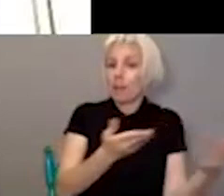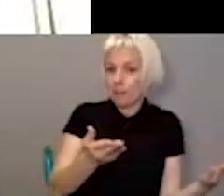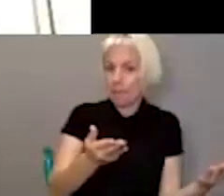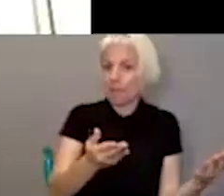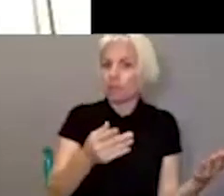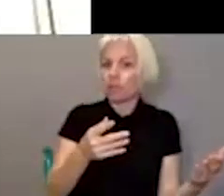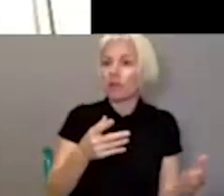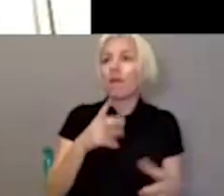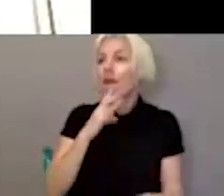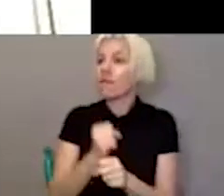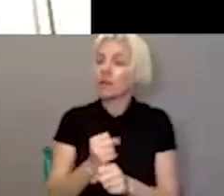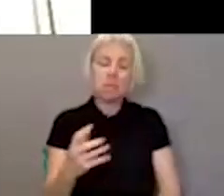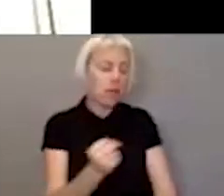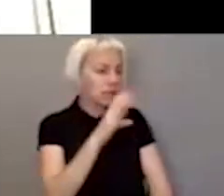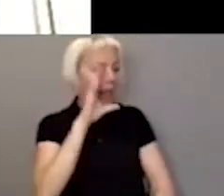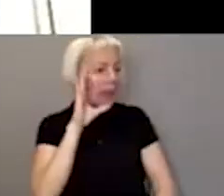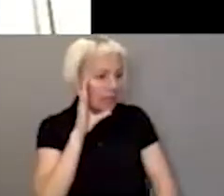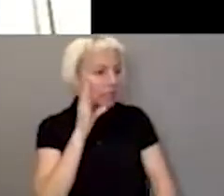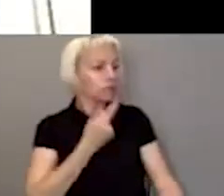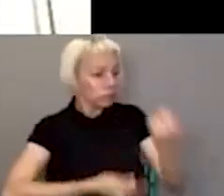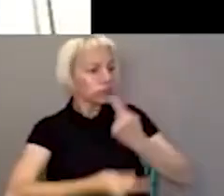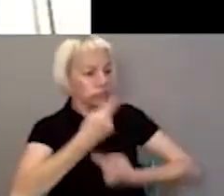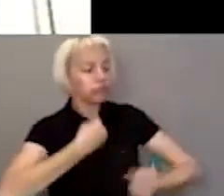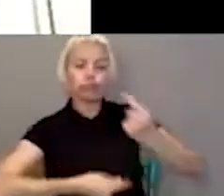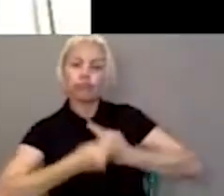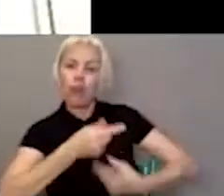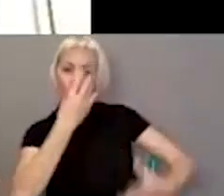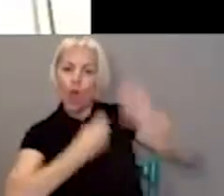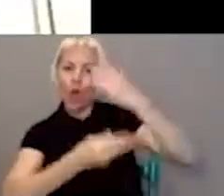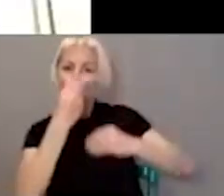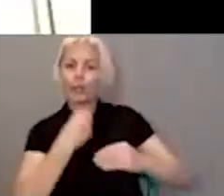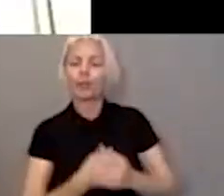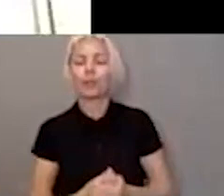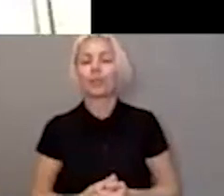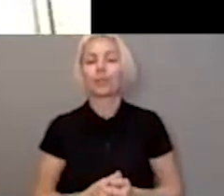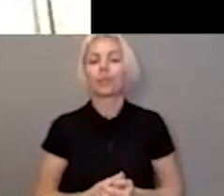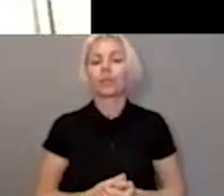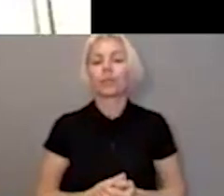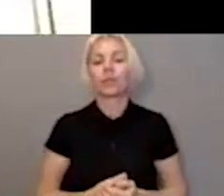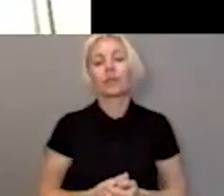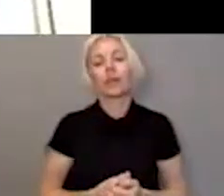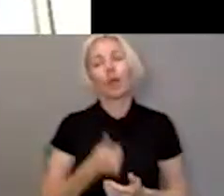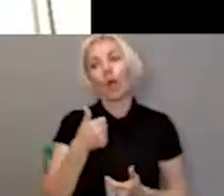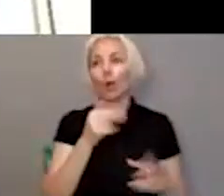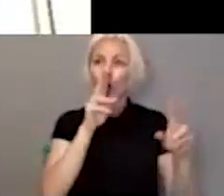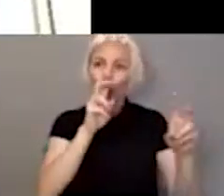that concept of... And there is a really great quote, and people maybe get sick of me saying it. It says, "If you have come here to help me, then you are wasting your time. But if